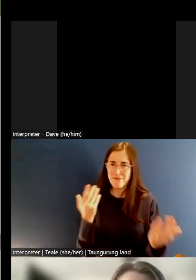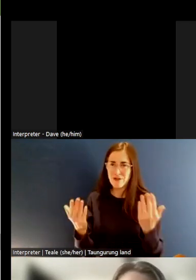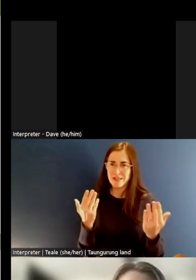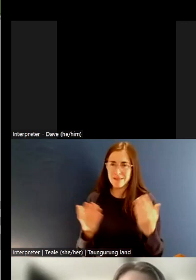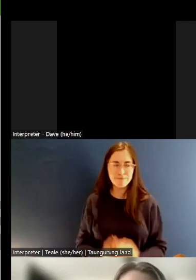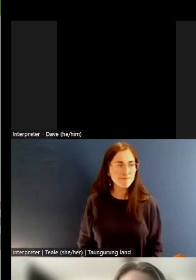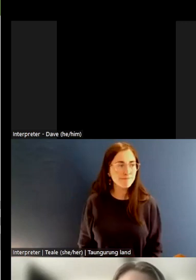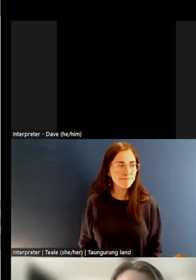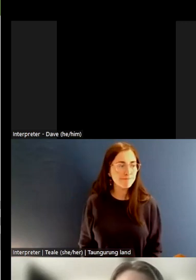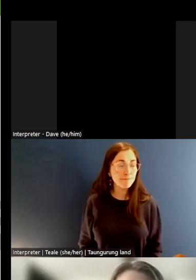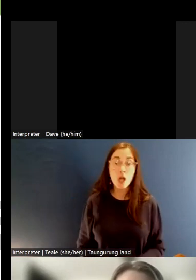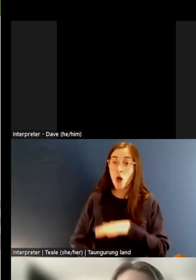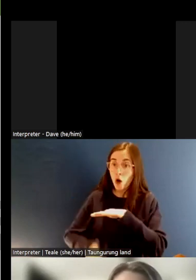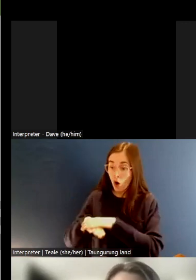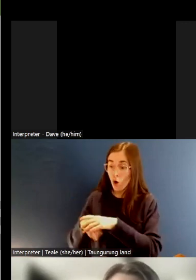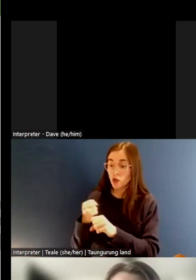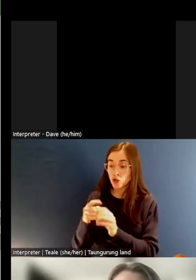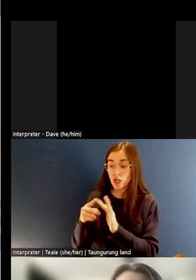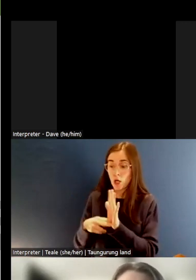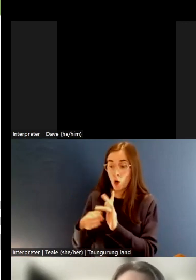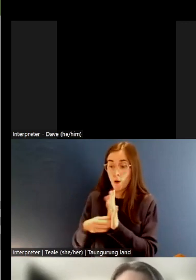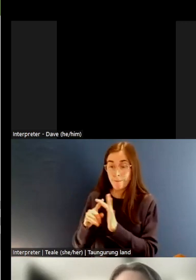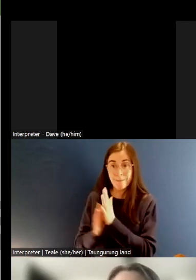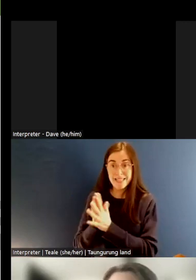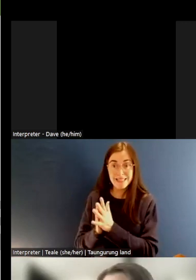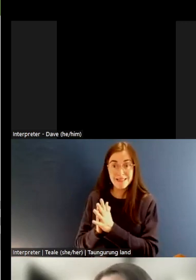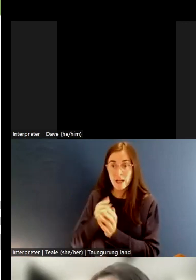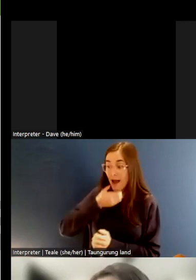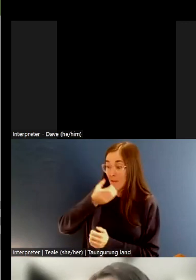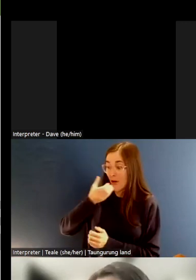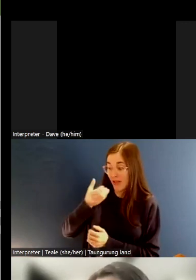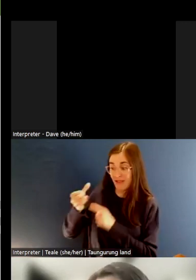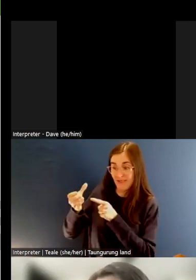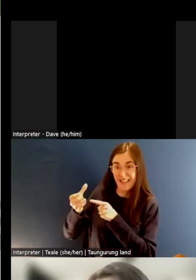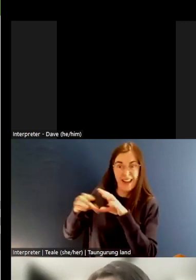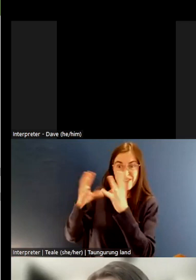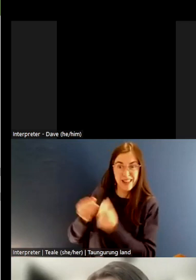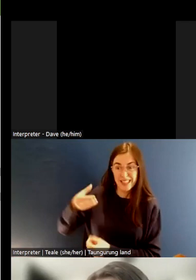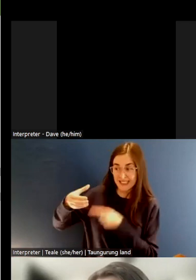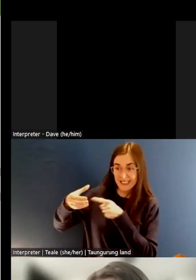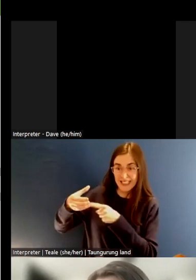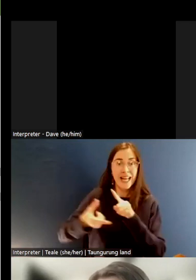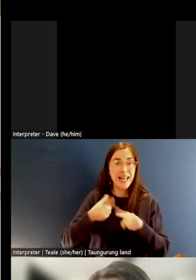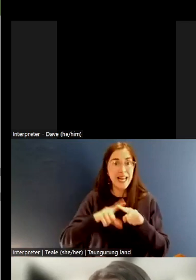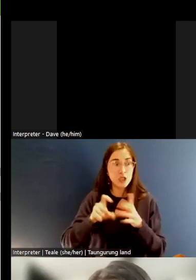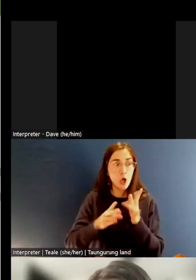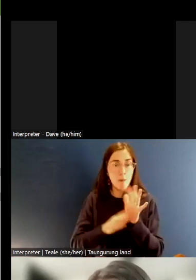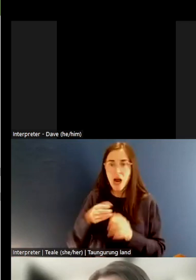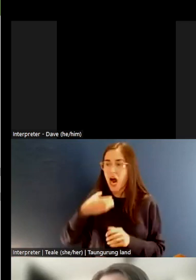So you've got the whole genome sequencing is everything. Exome is the little portion that codes for genes